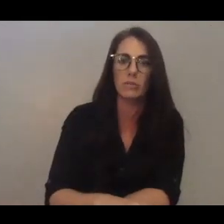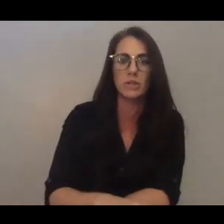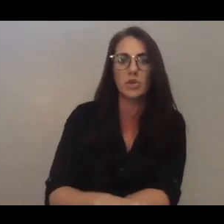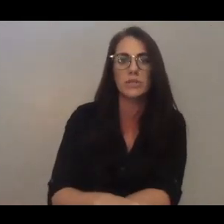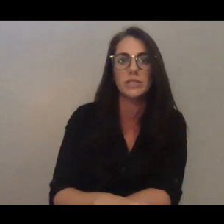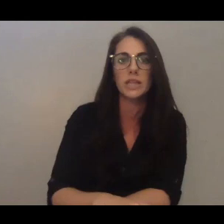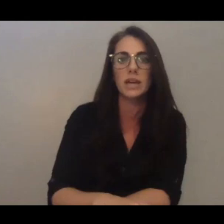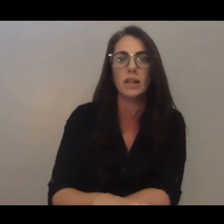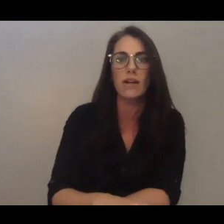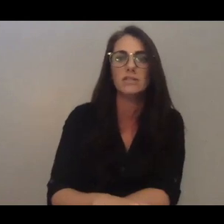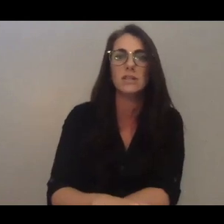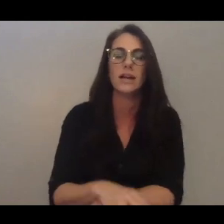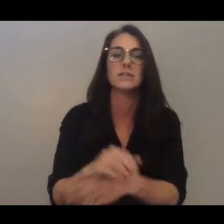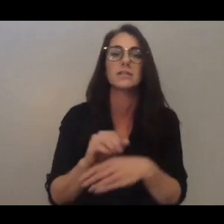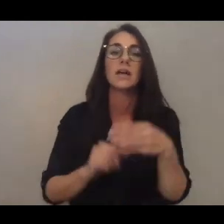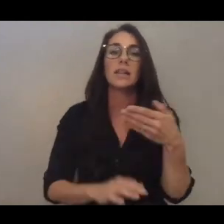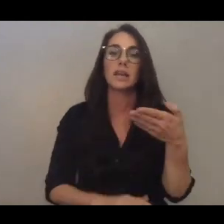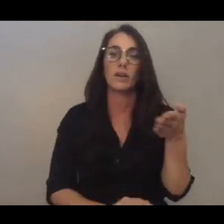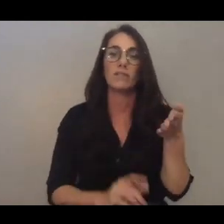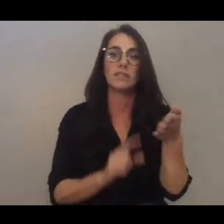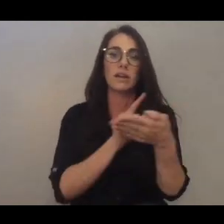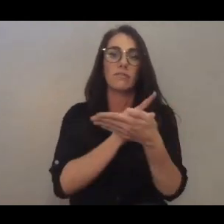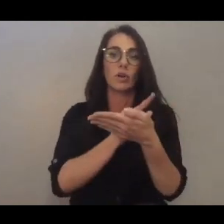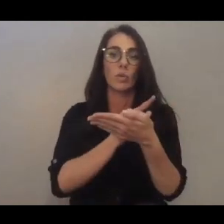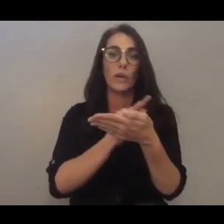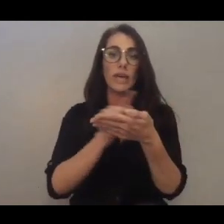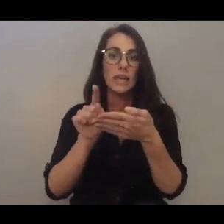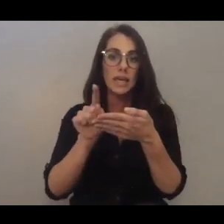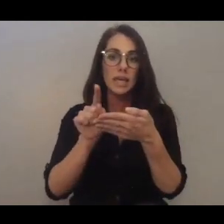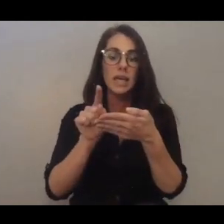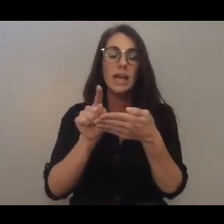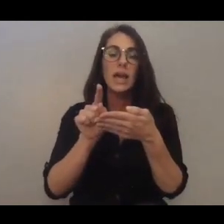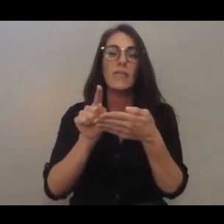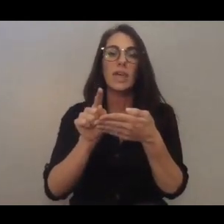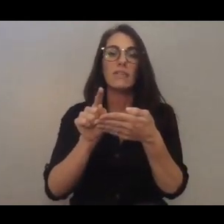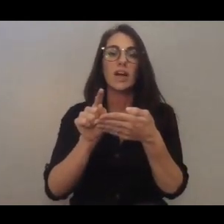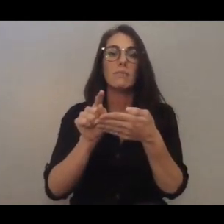but you'll see that a lot of signs that we have the sign for week and then if I make